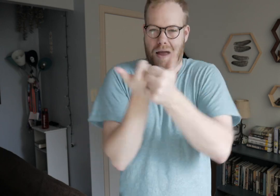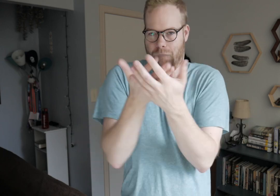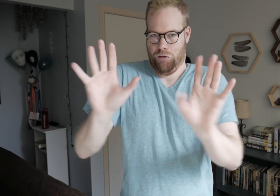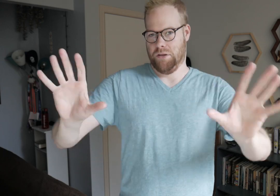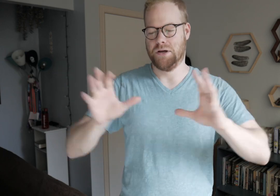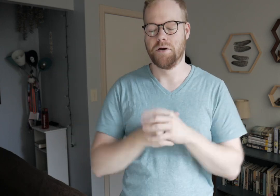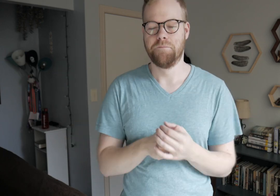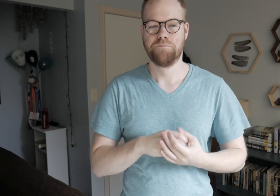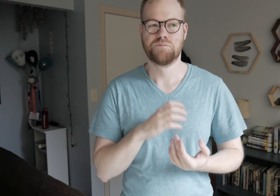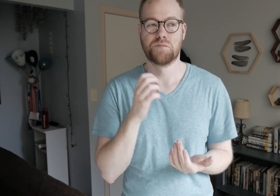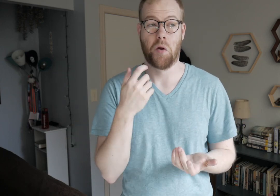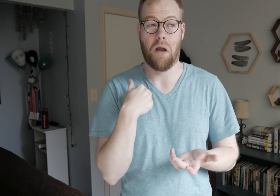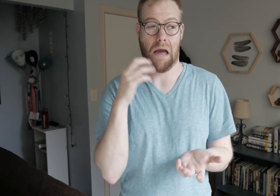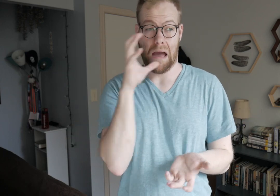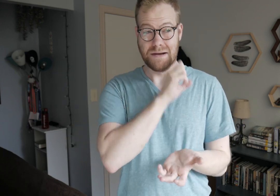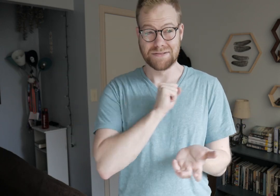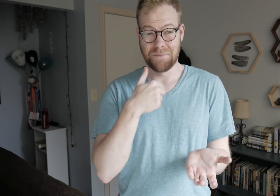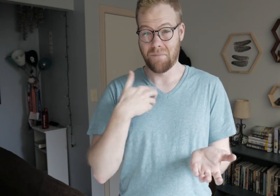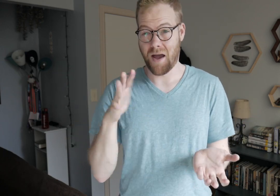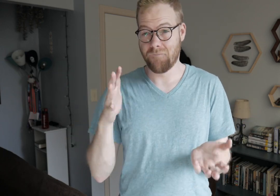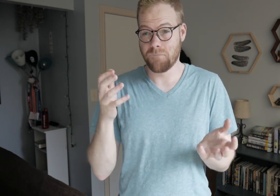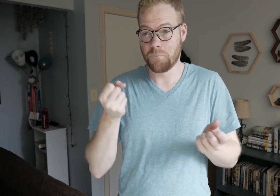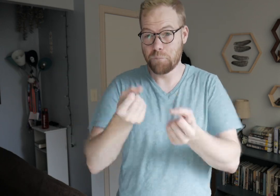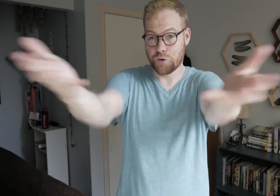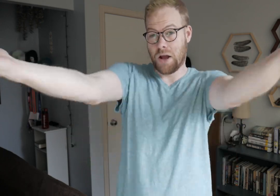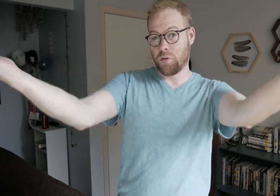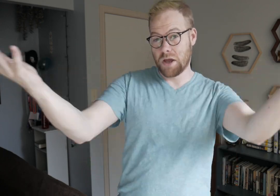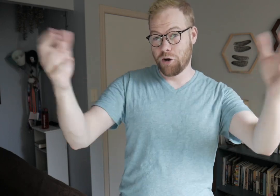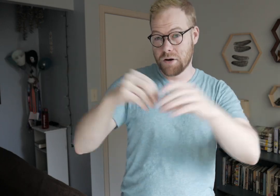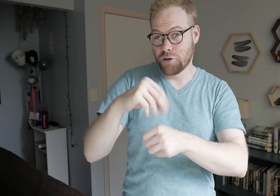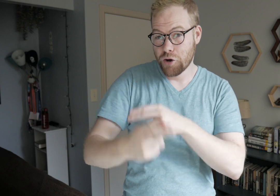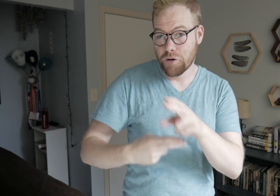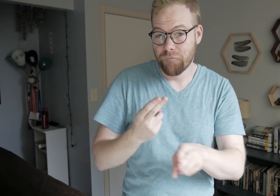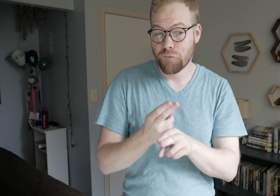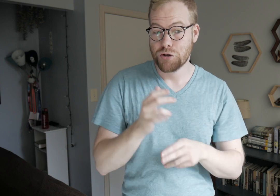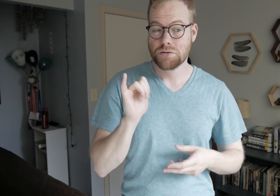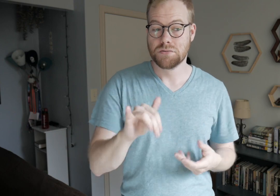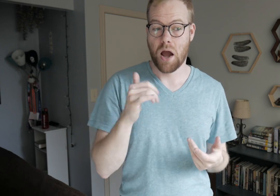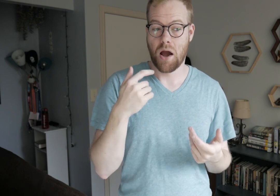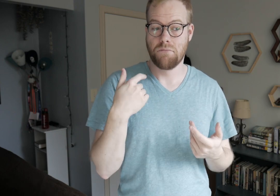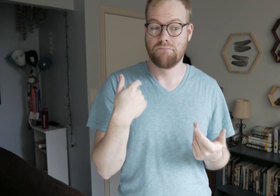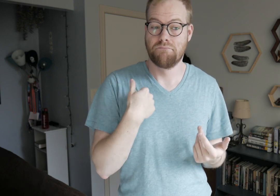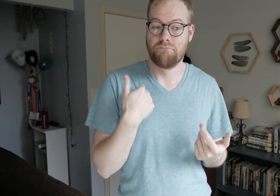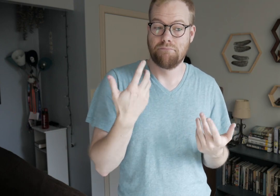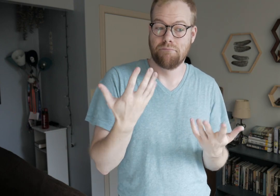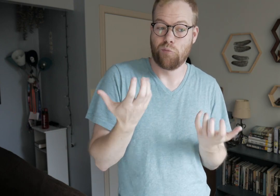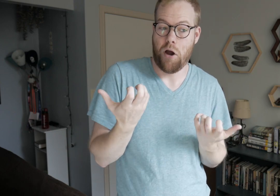Everything. So I guess I’m kind of putting it out there in the universe that I want--